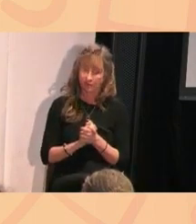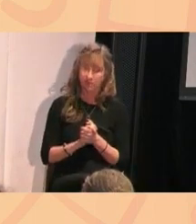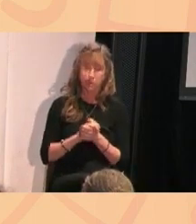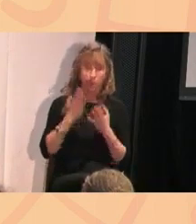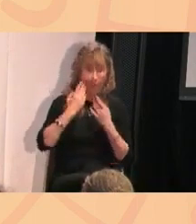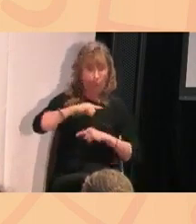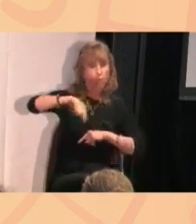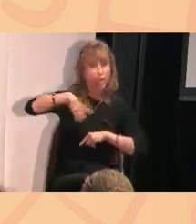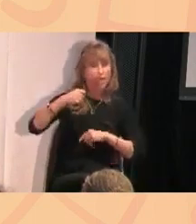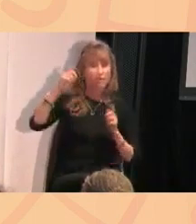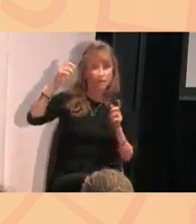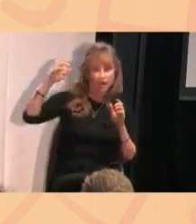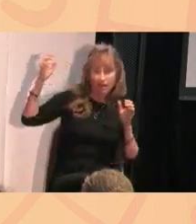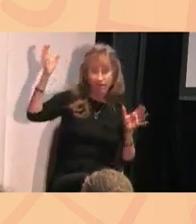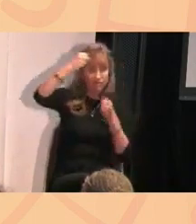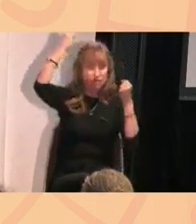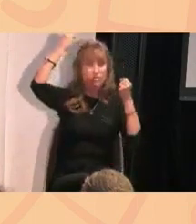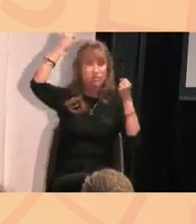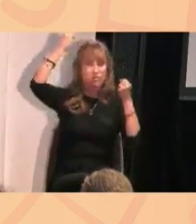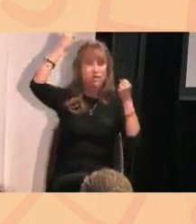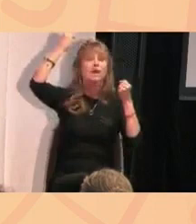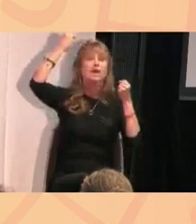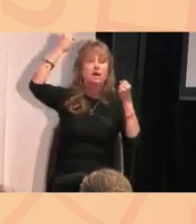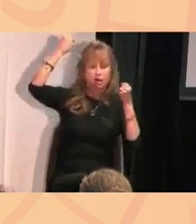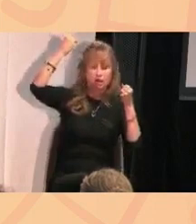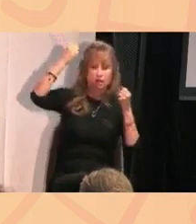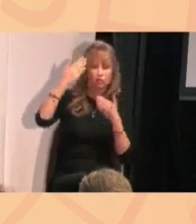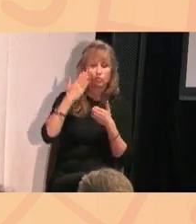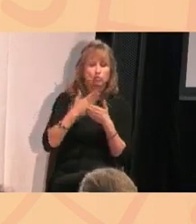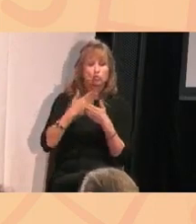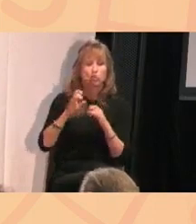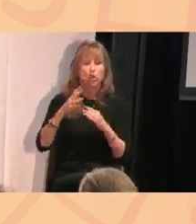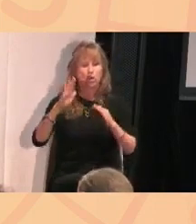for us to effectively say nothing important happened today.